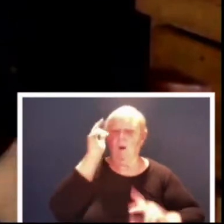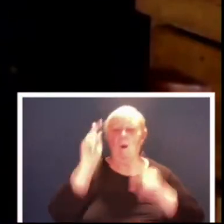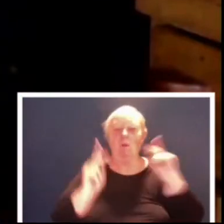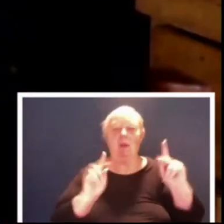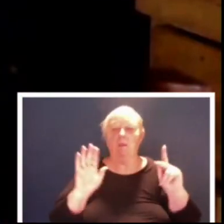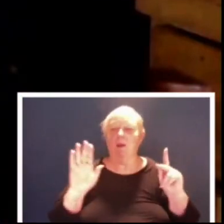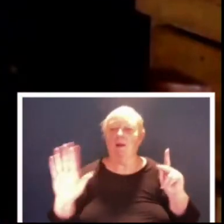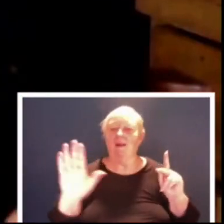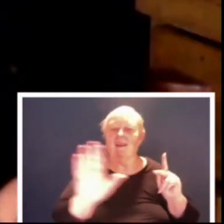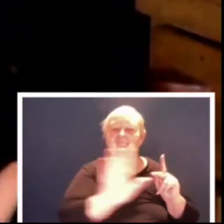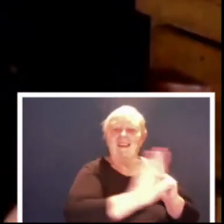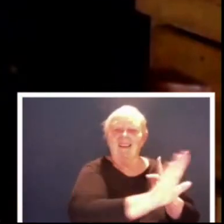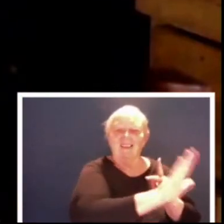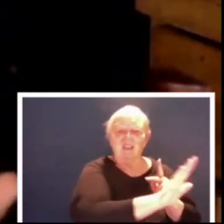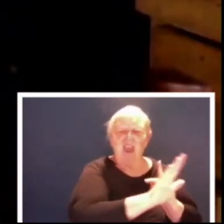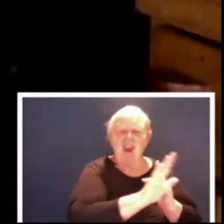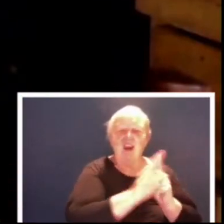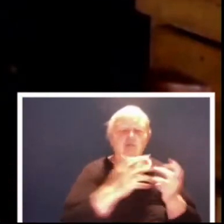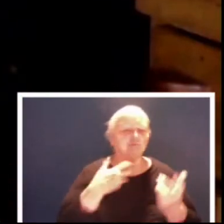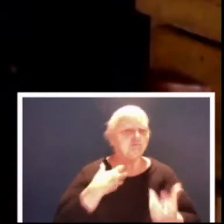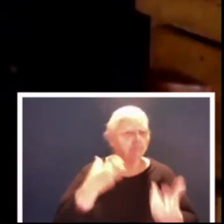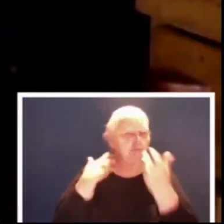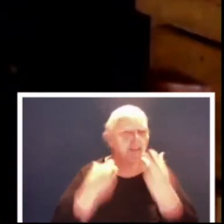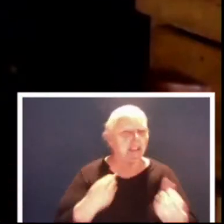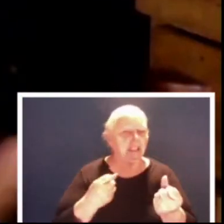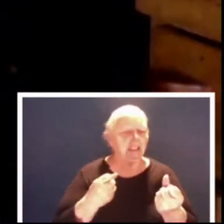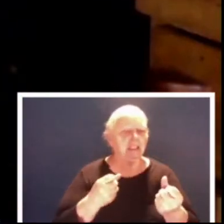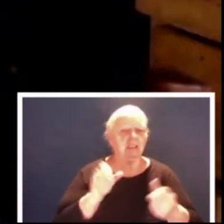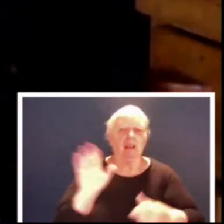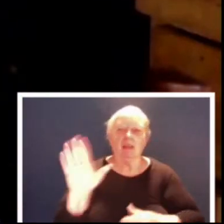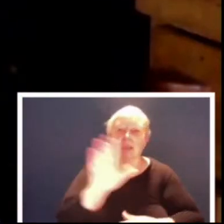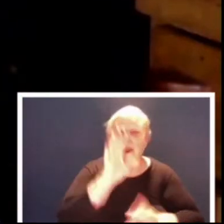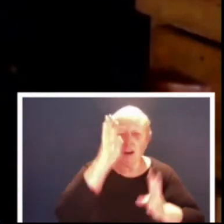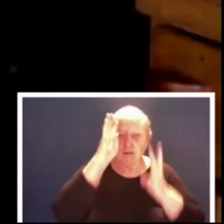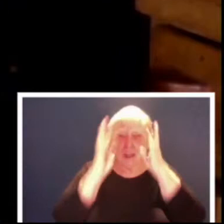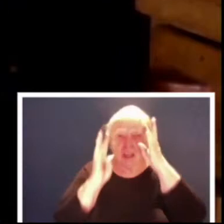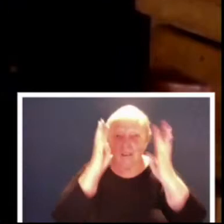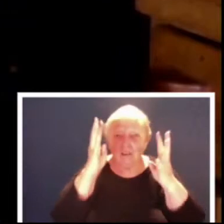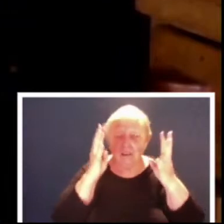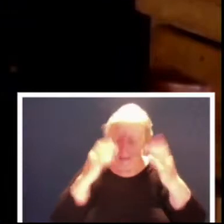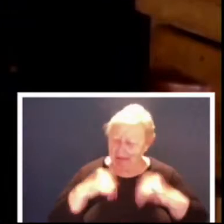of humanity can still continue to flourish if one's willing to adapt in the uncertainty.